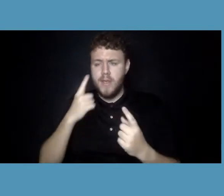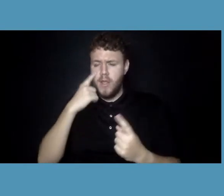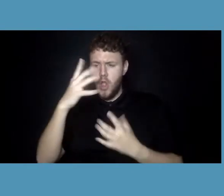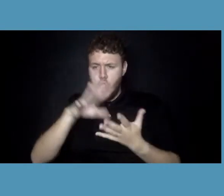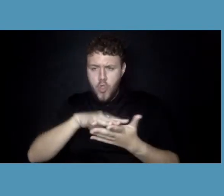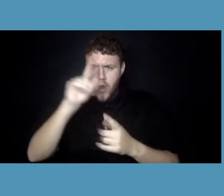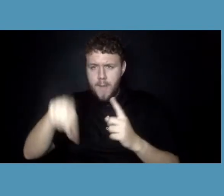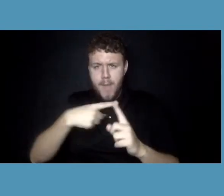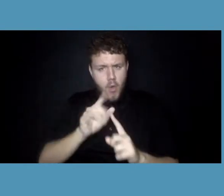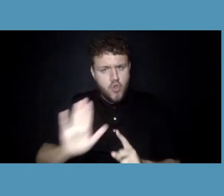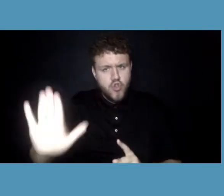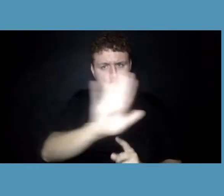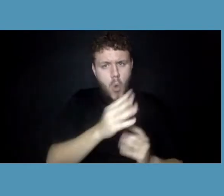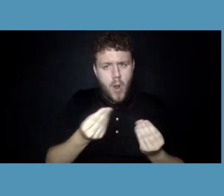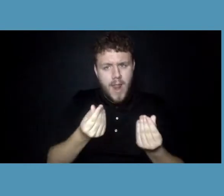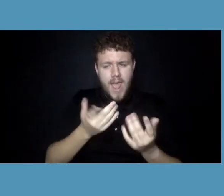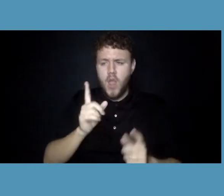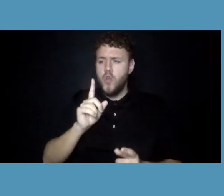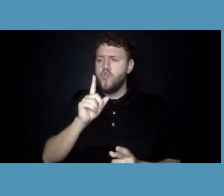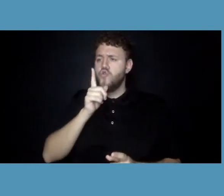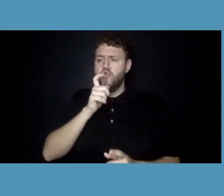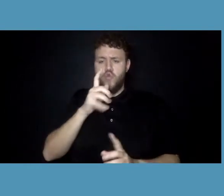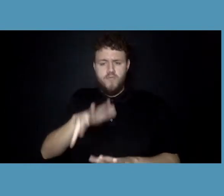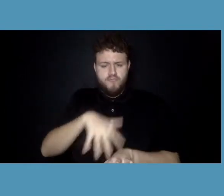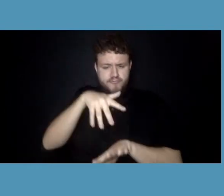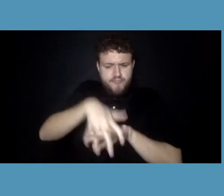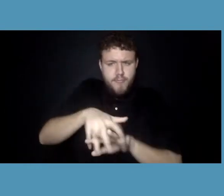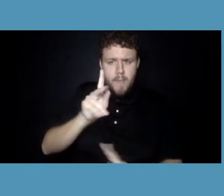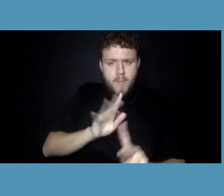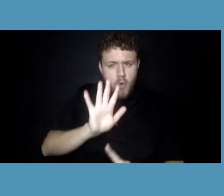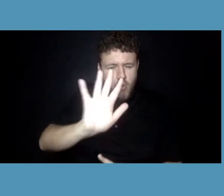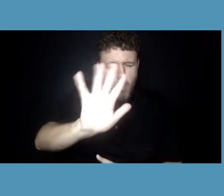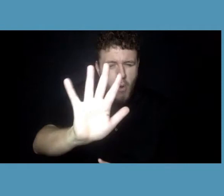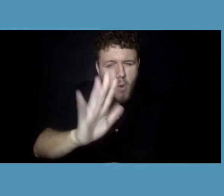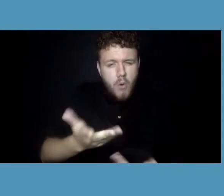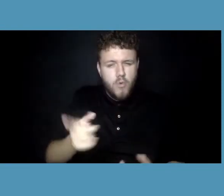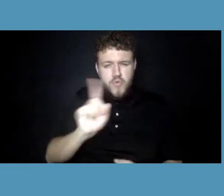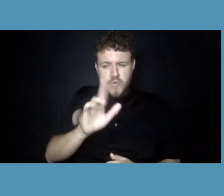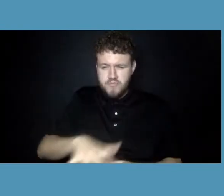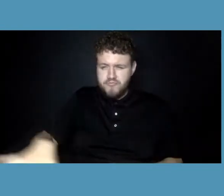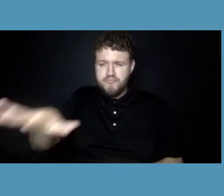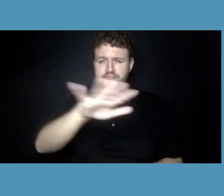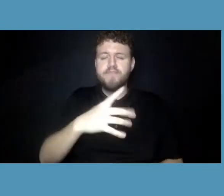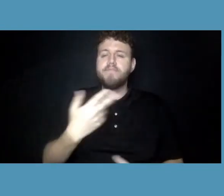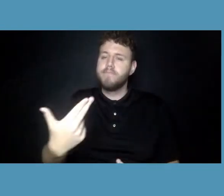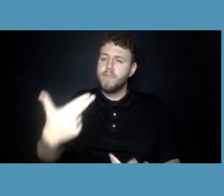support the recognition and respect for those people. Join us in making today's Native American